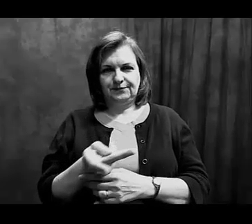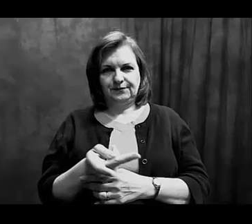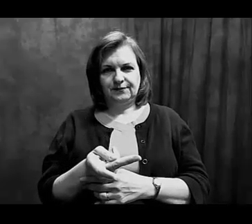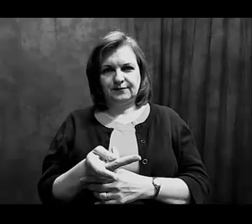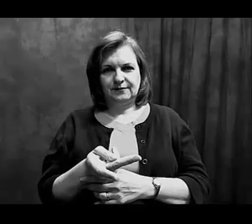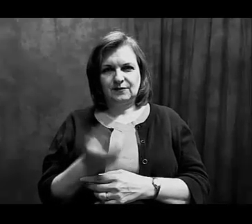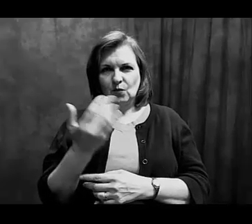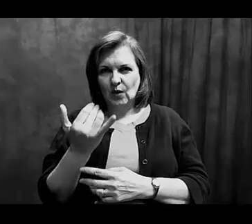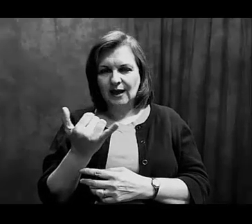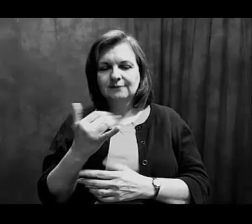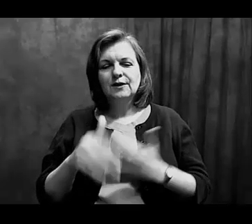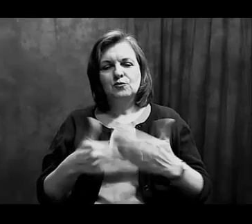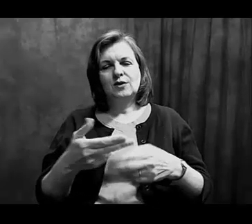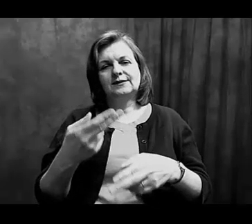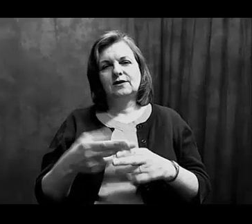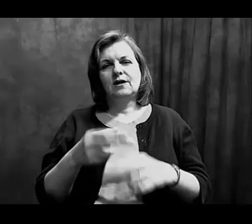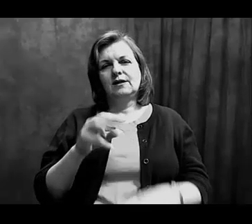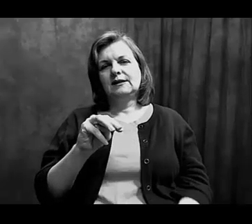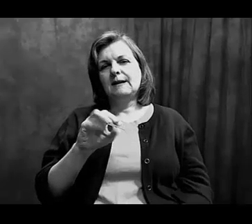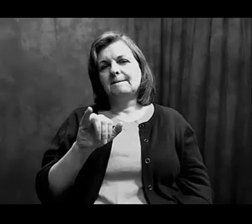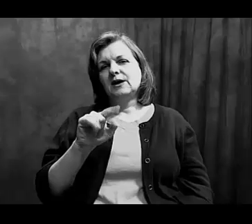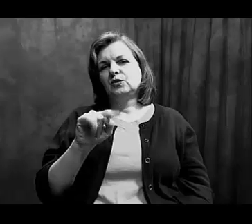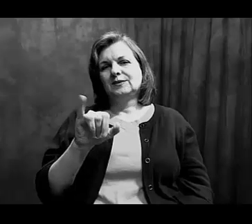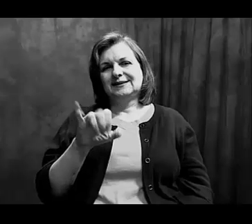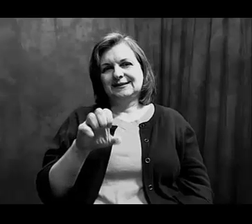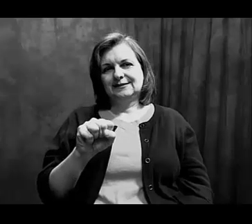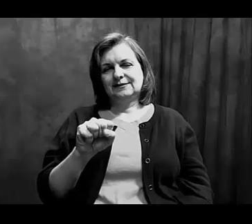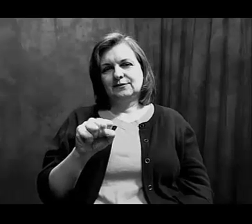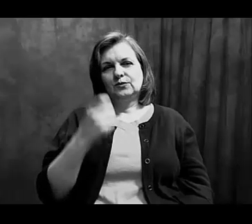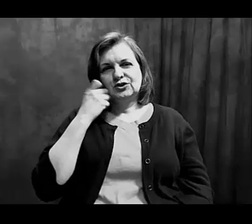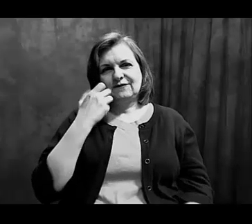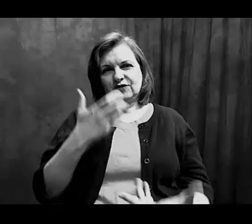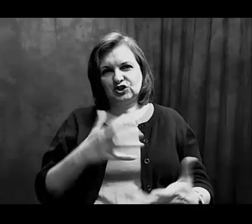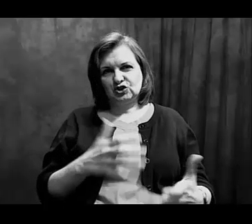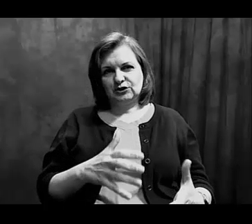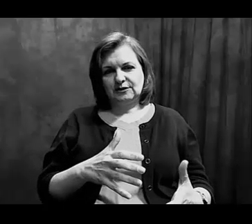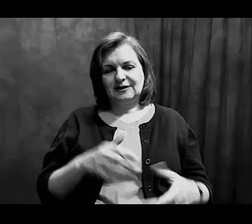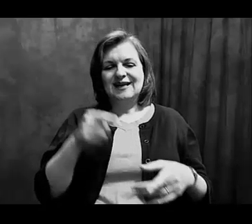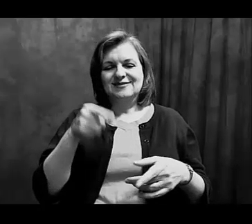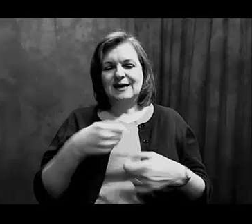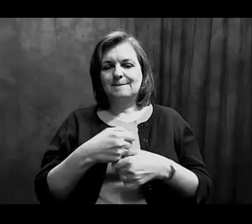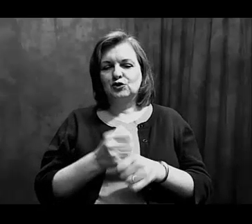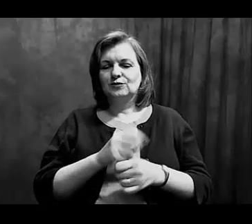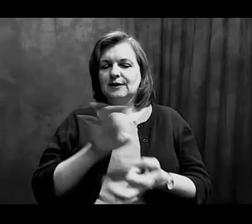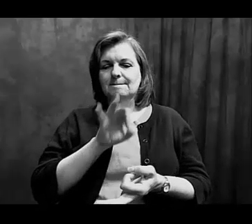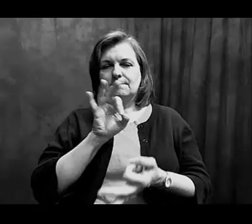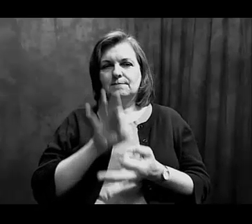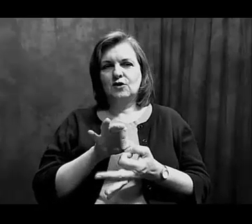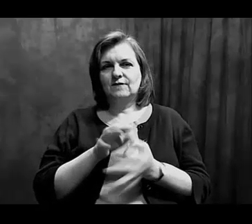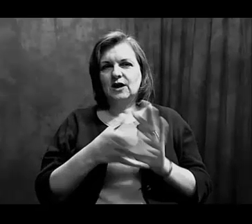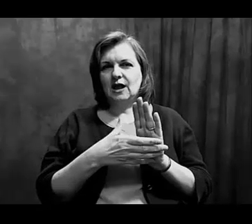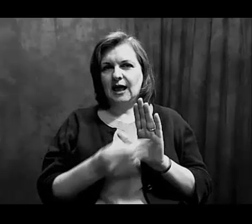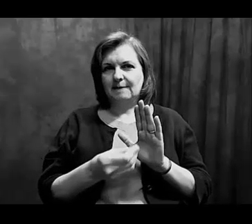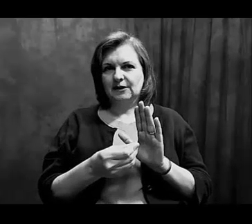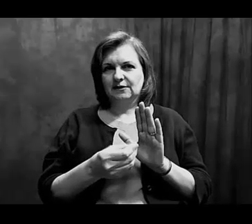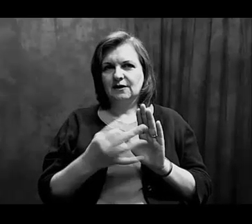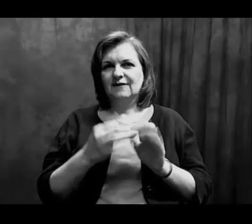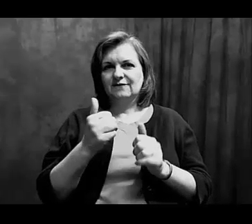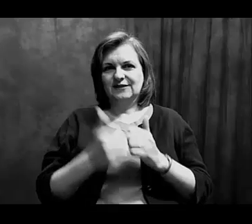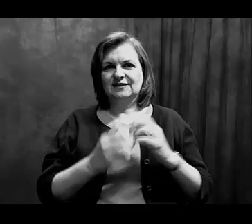because we did mitosis so that produces perfect copies of our cells